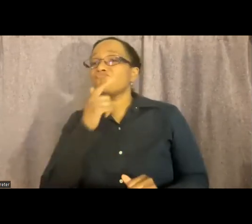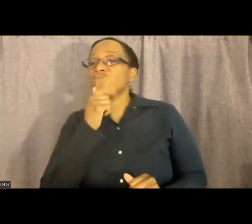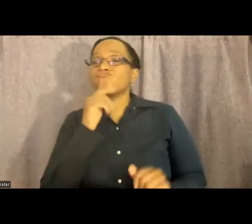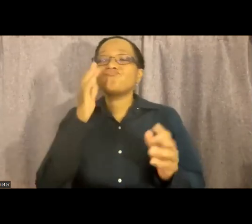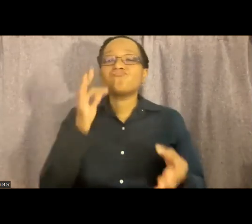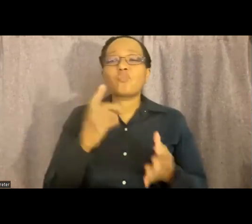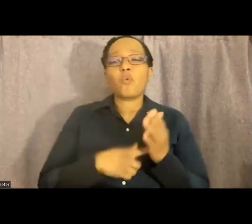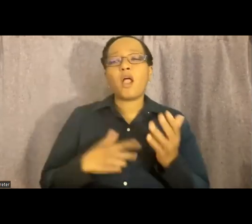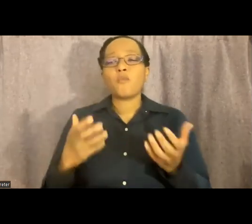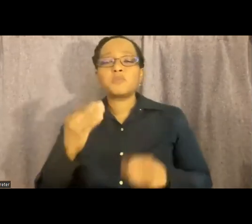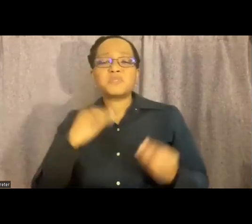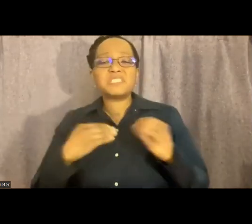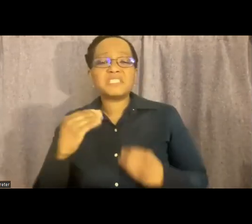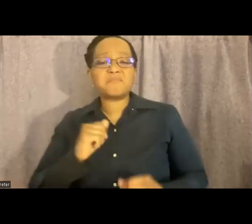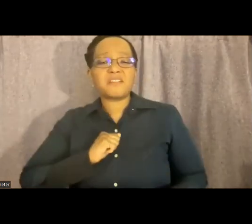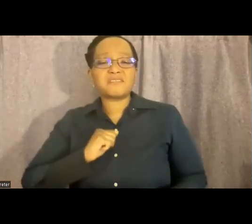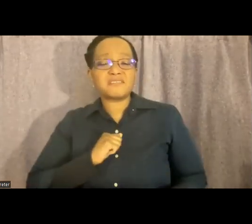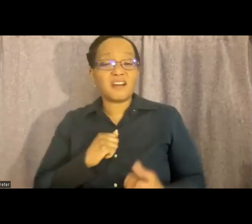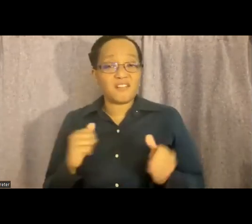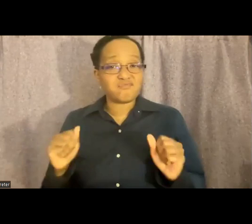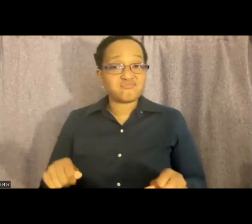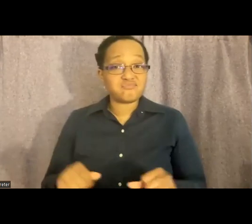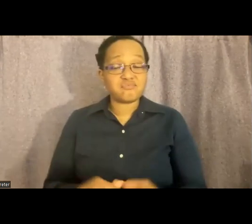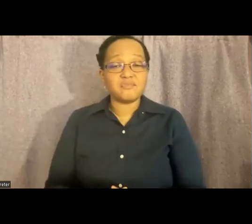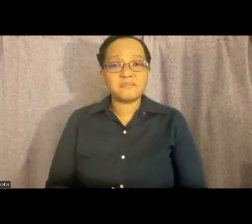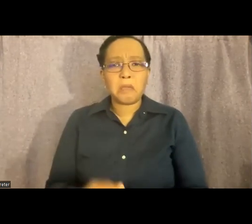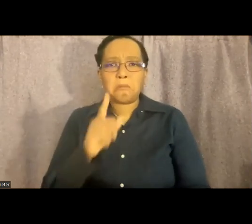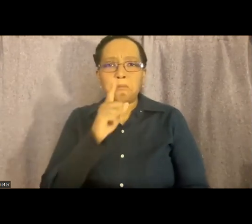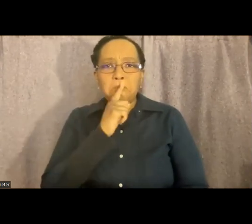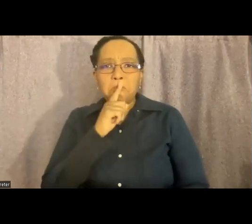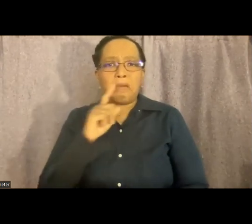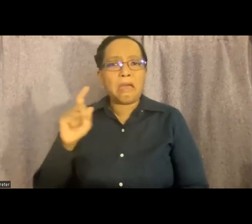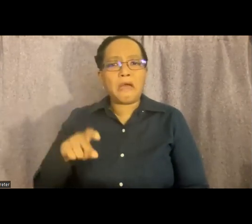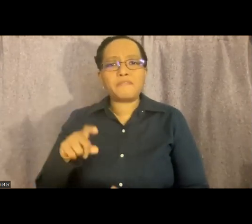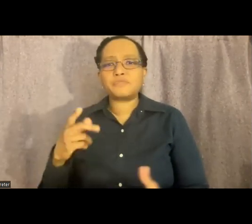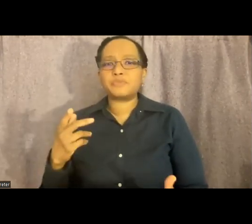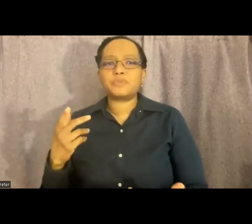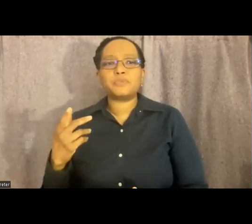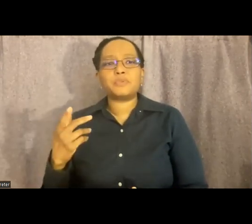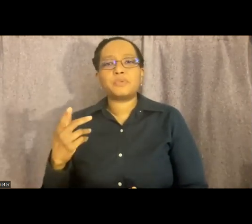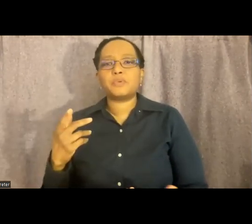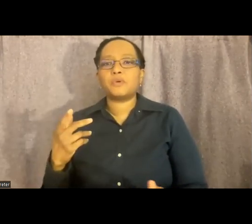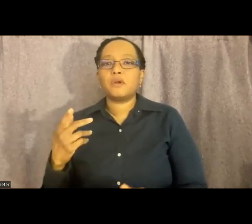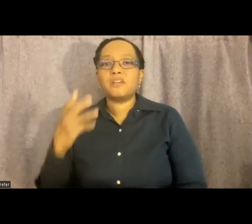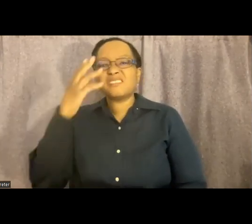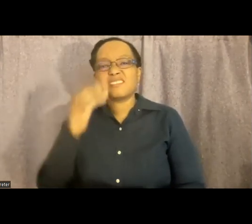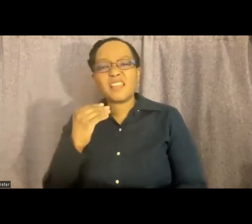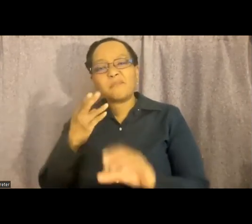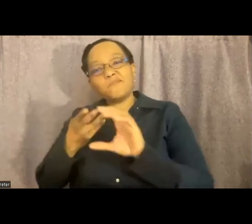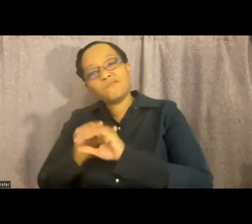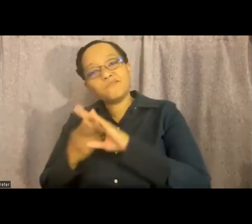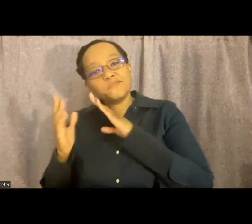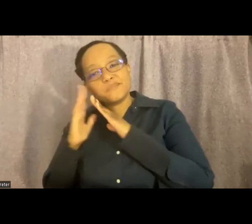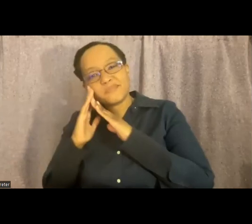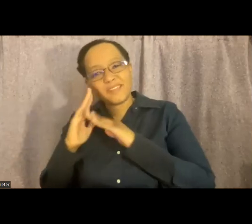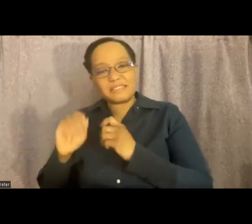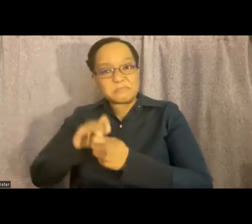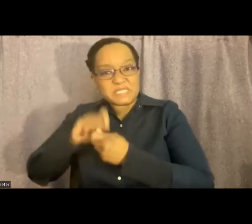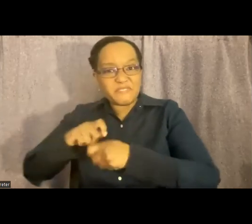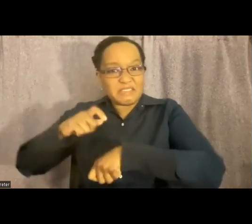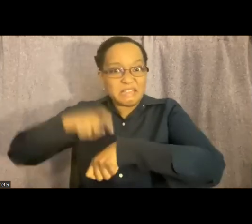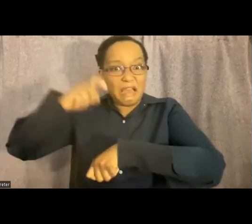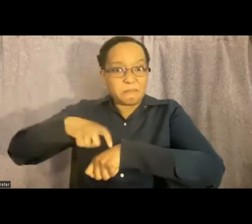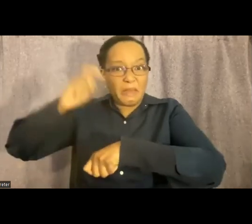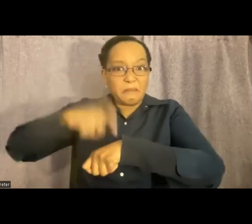assist me in my own place.